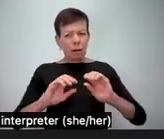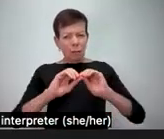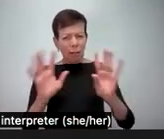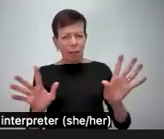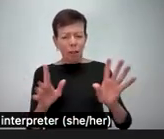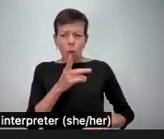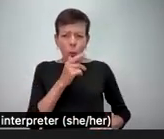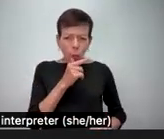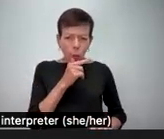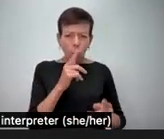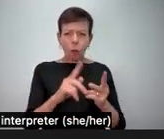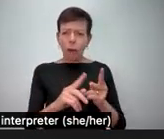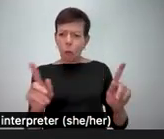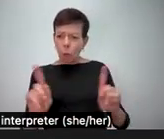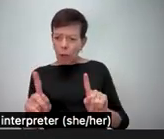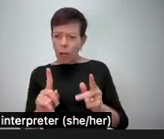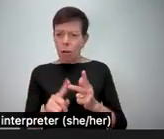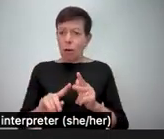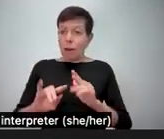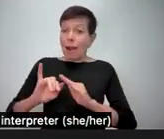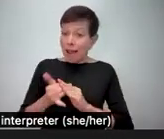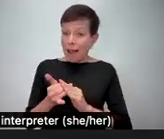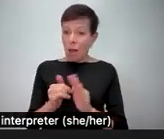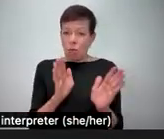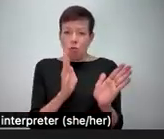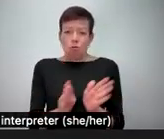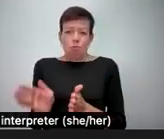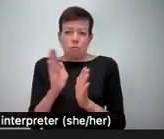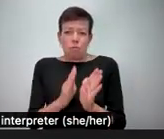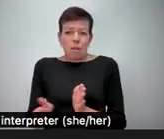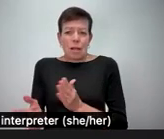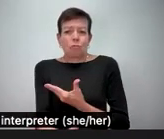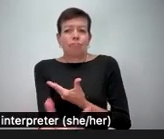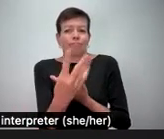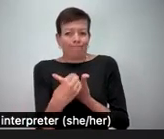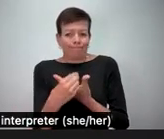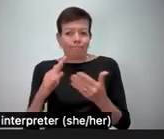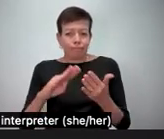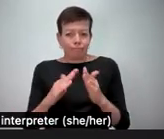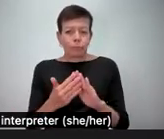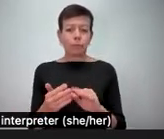how those decisions are, how you're planning those decisions to be made. And you really want to focus